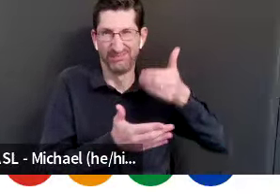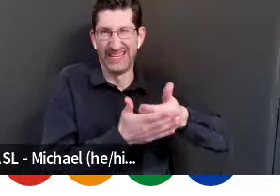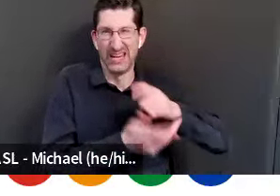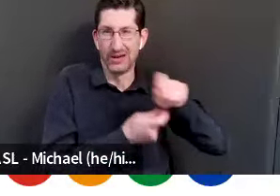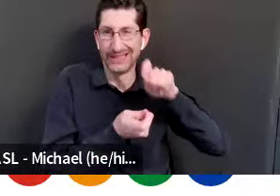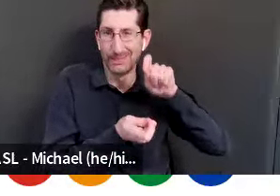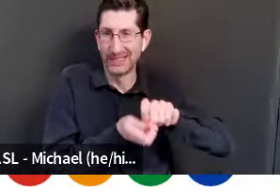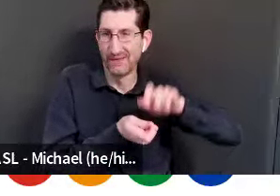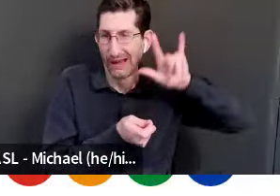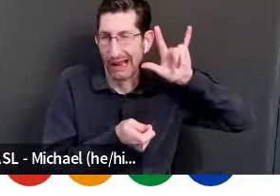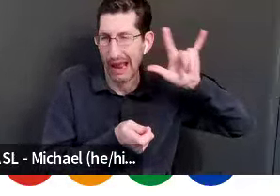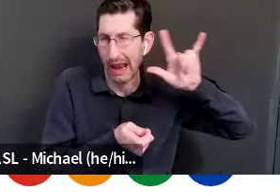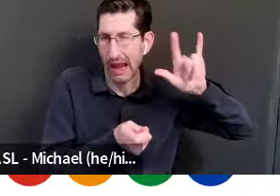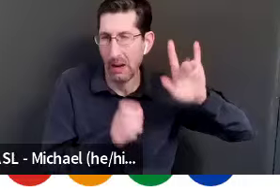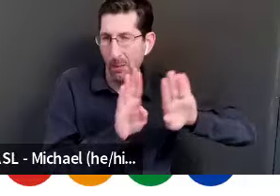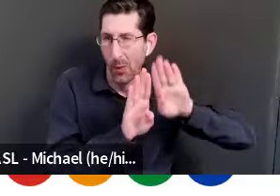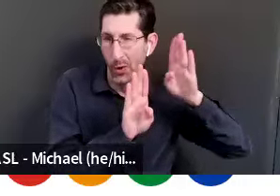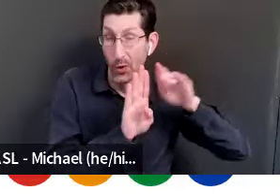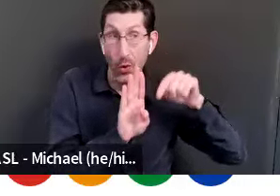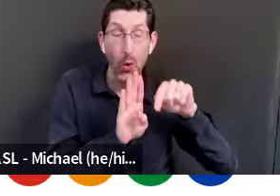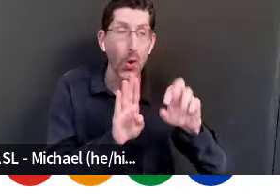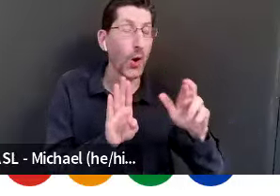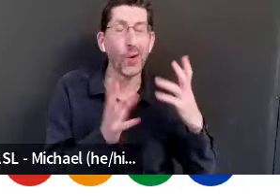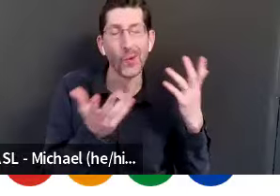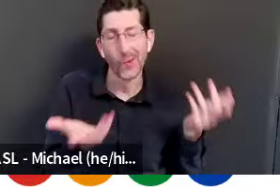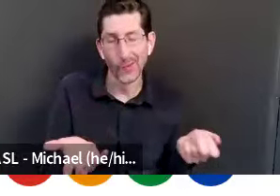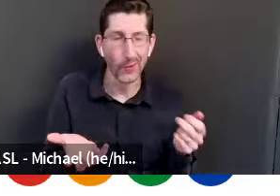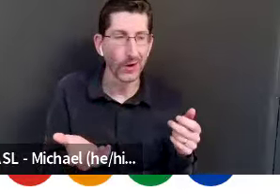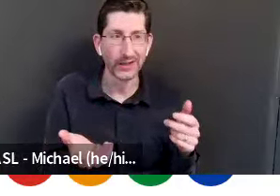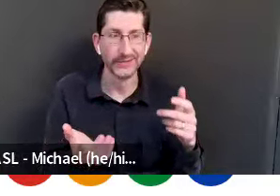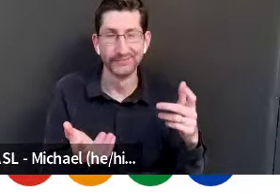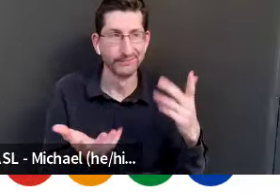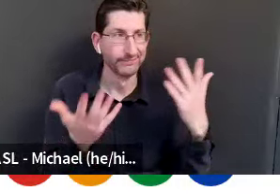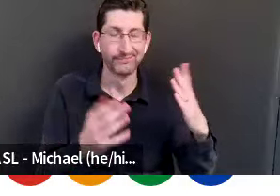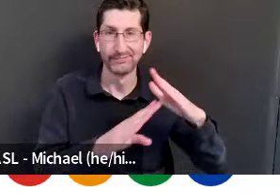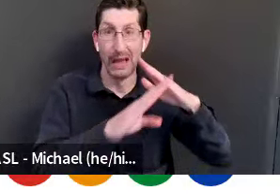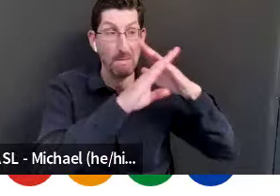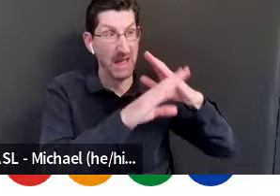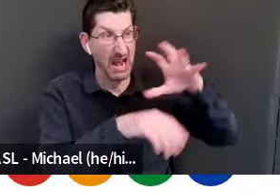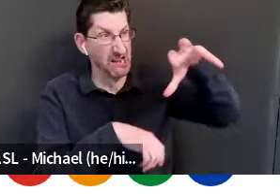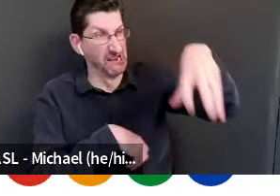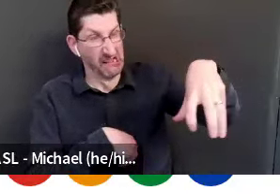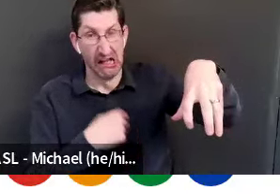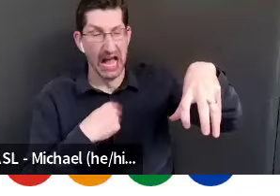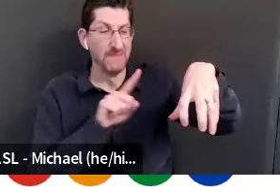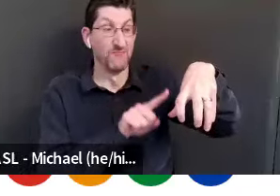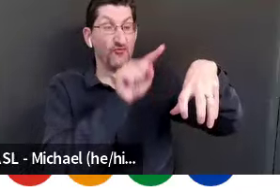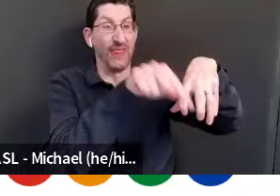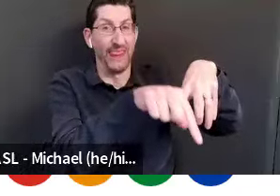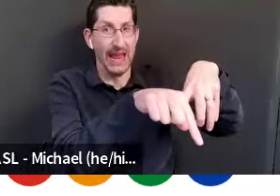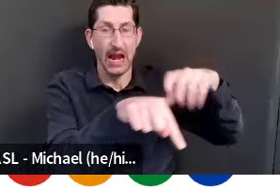I'M AT THIS AIRPORT DOOR. OR I'M AT -- I'M AFTER THIS BARRIER.